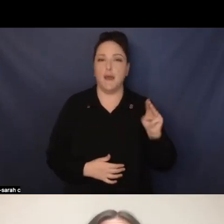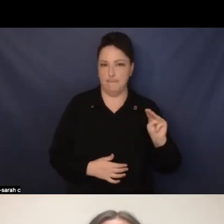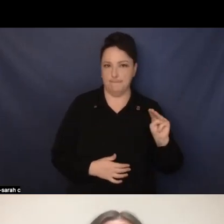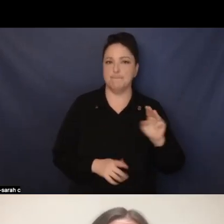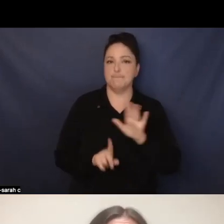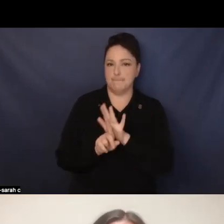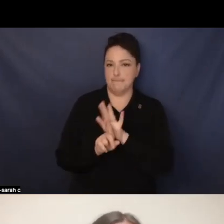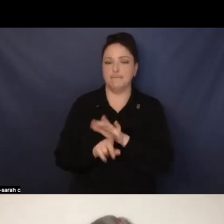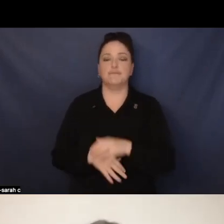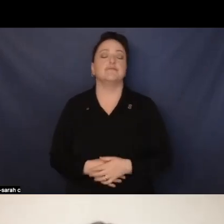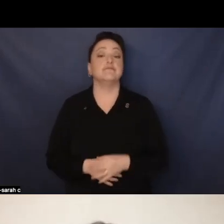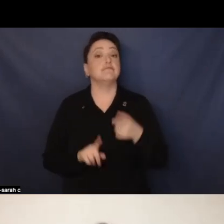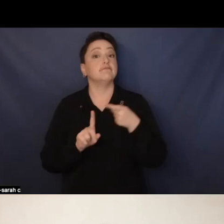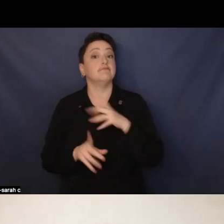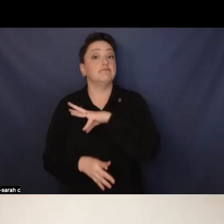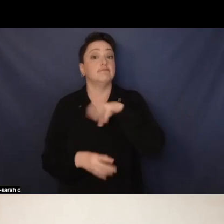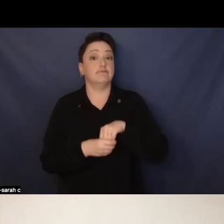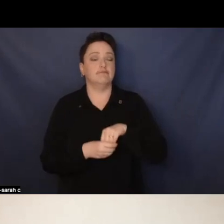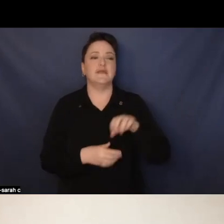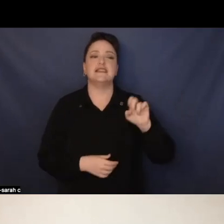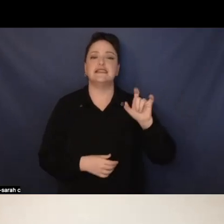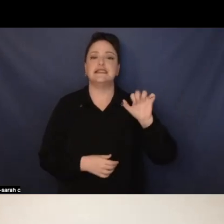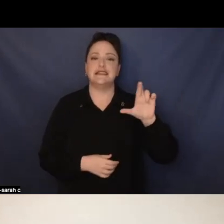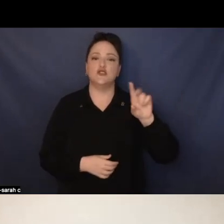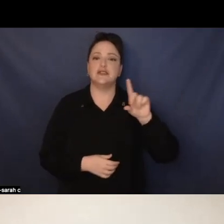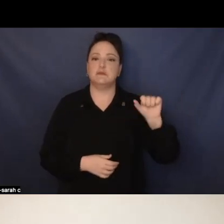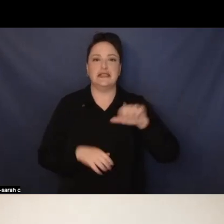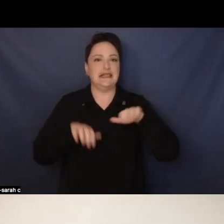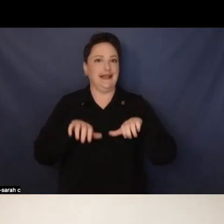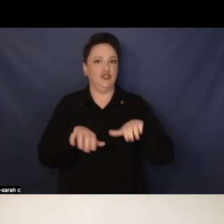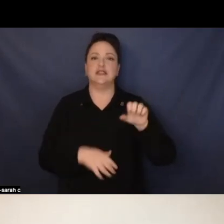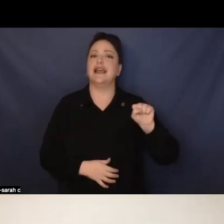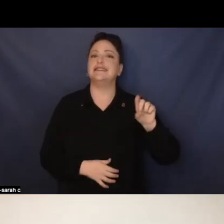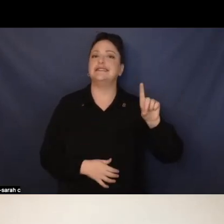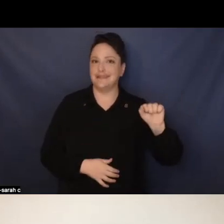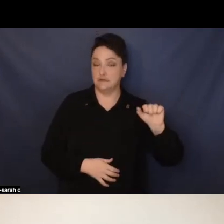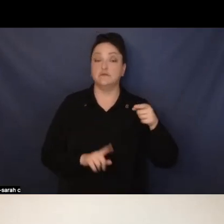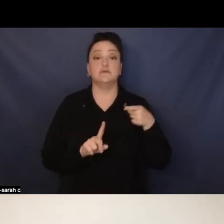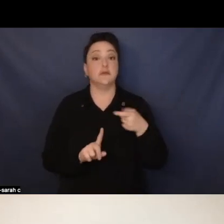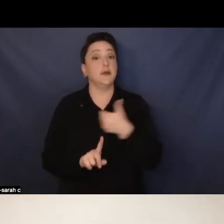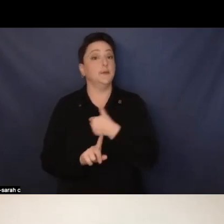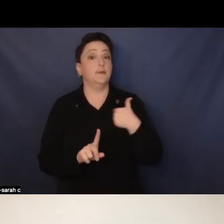Disability Action. Senior Disability Action is a member-based organization here in the Bay Area